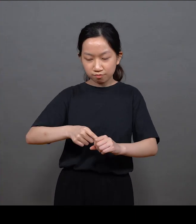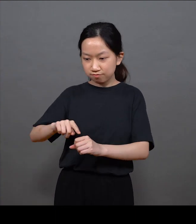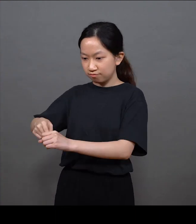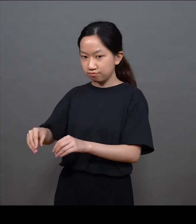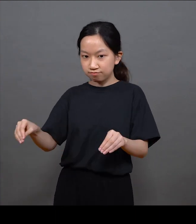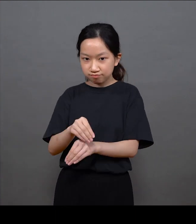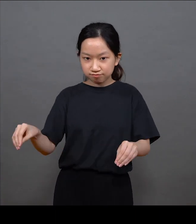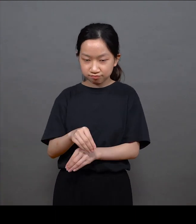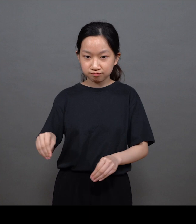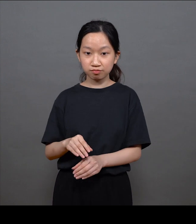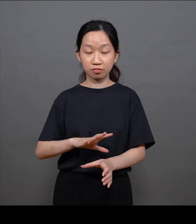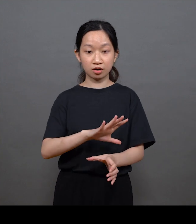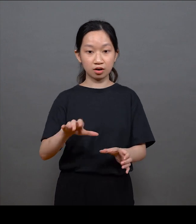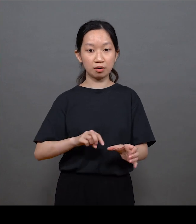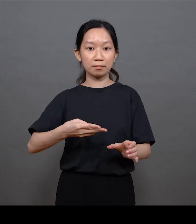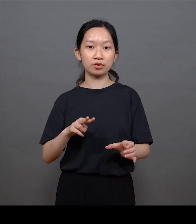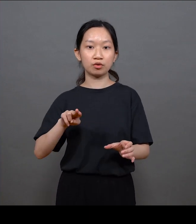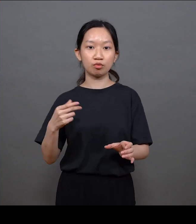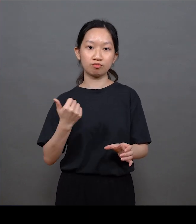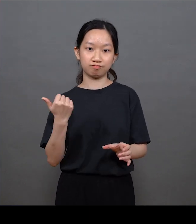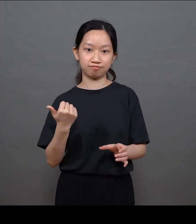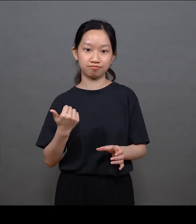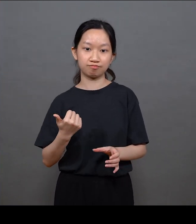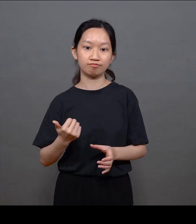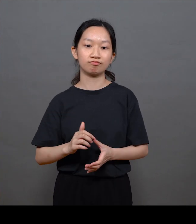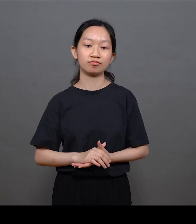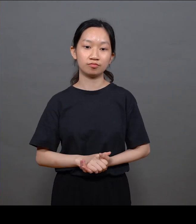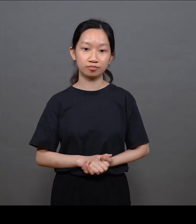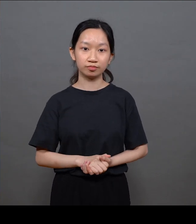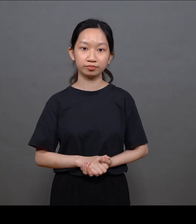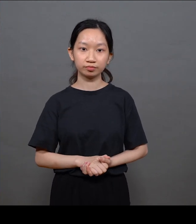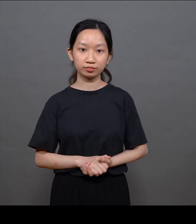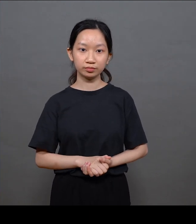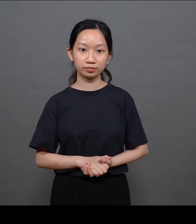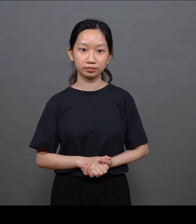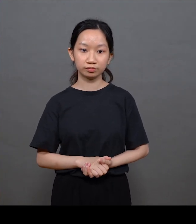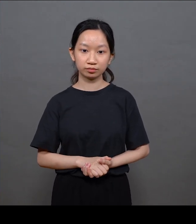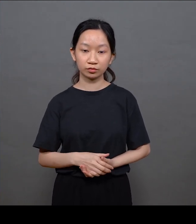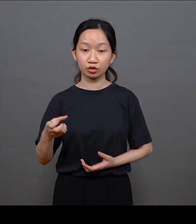you could take two of these green panels these modular panels, and put them together and have a completely green kit